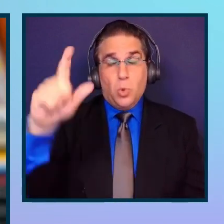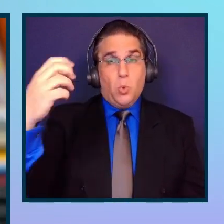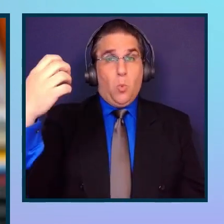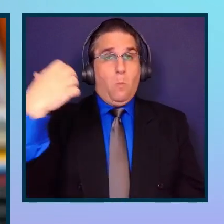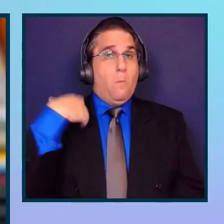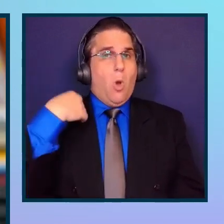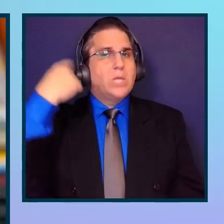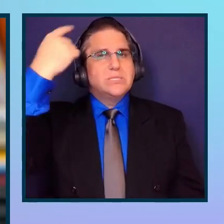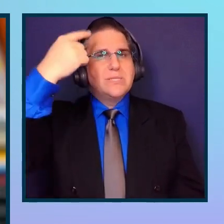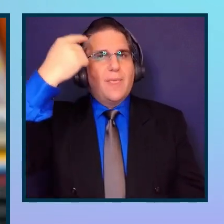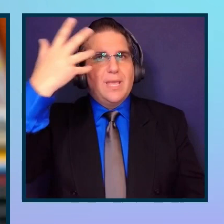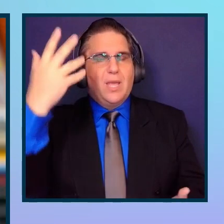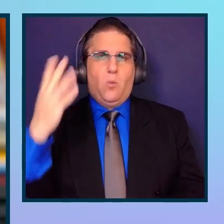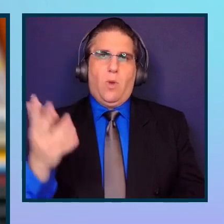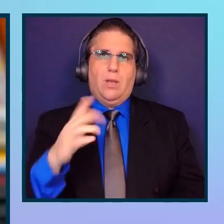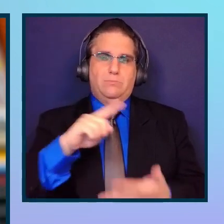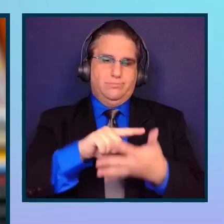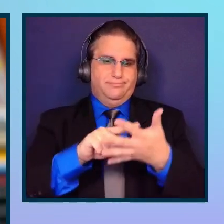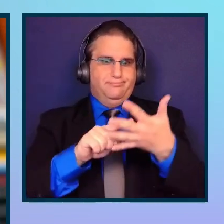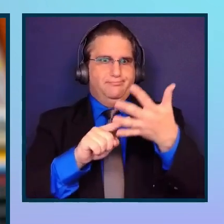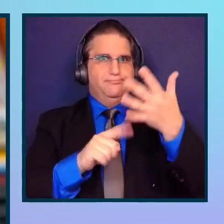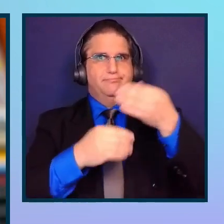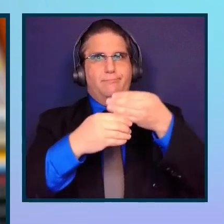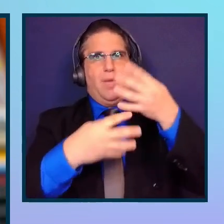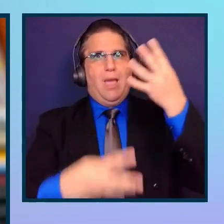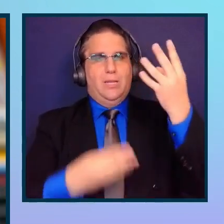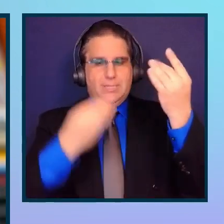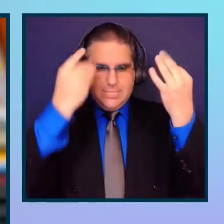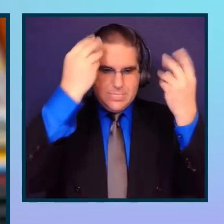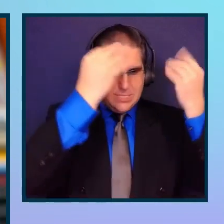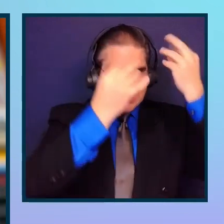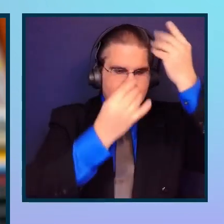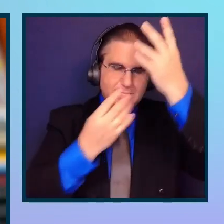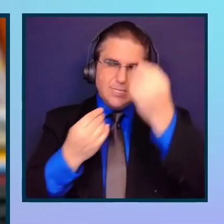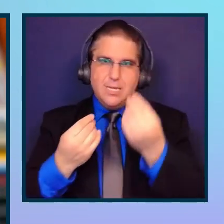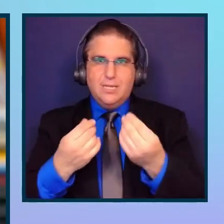and a whole bunch of fears and challenges that they are dancing with.